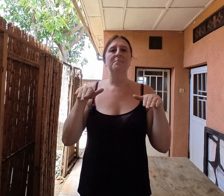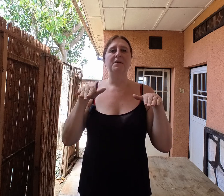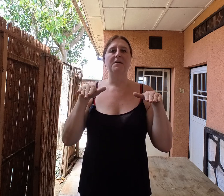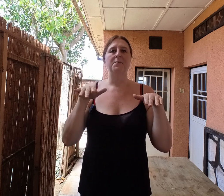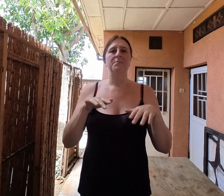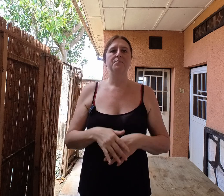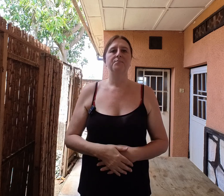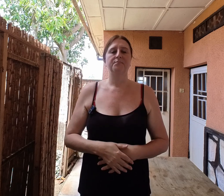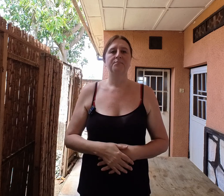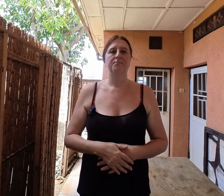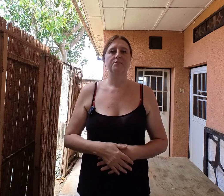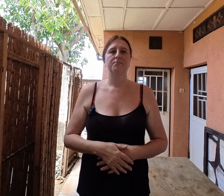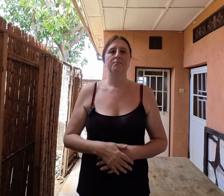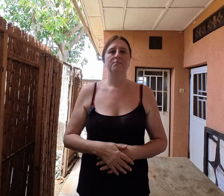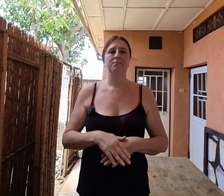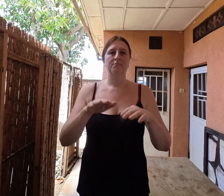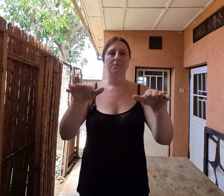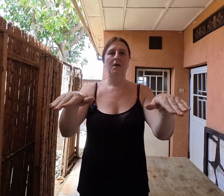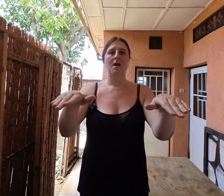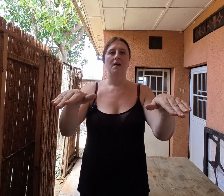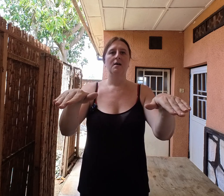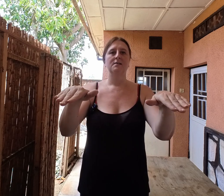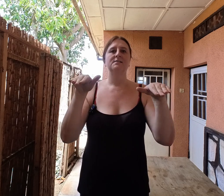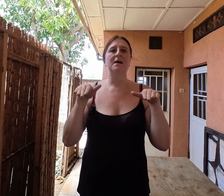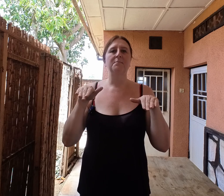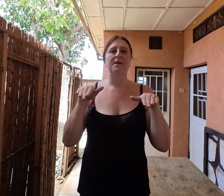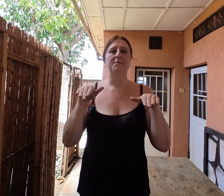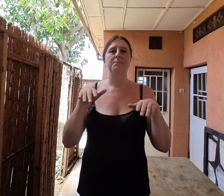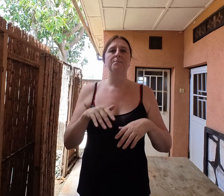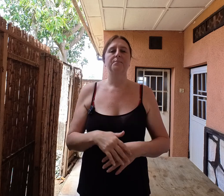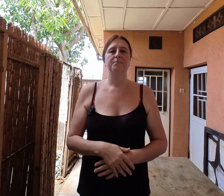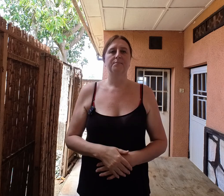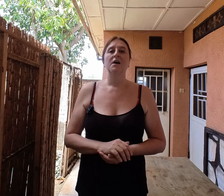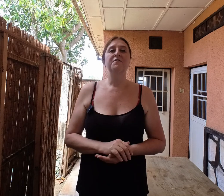Zambia.